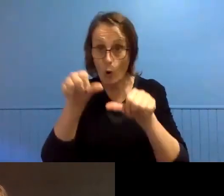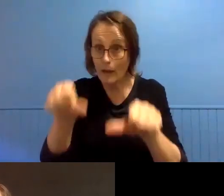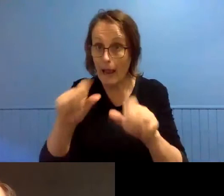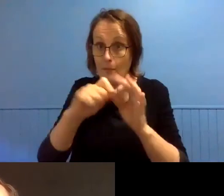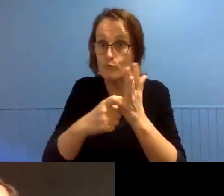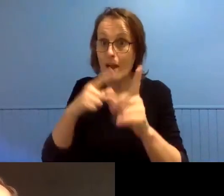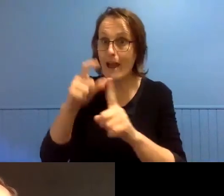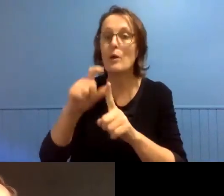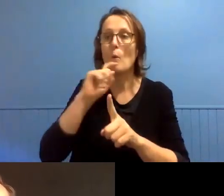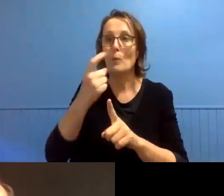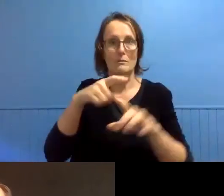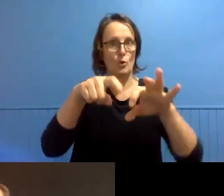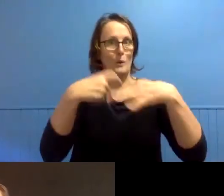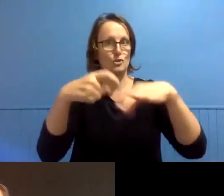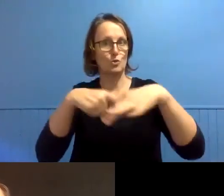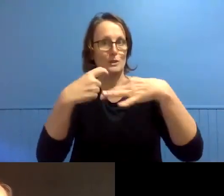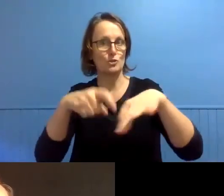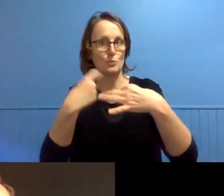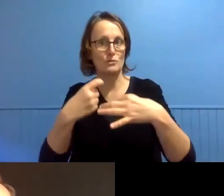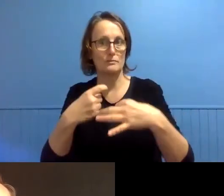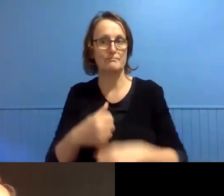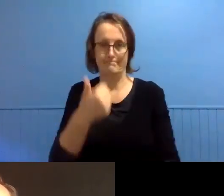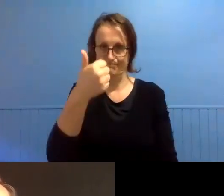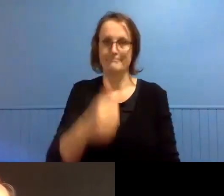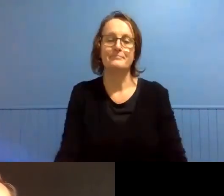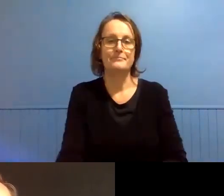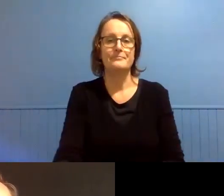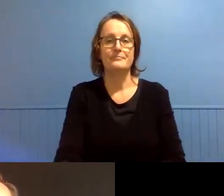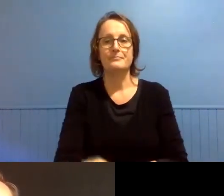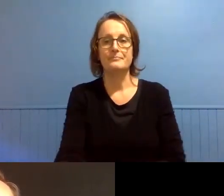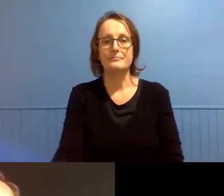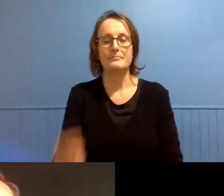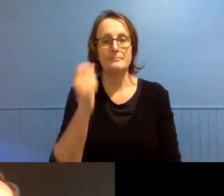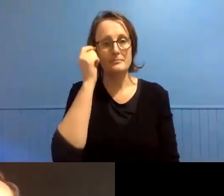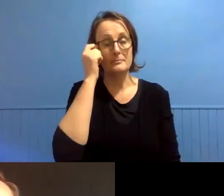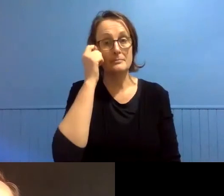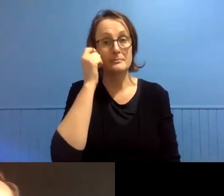into some questions if that's alright. So just bear with me a